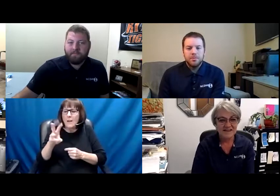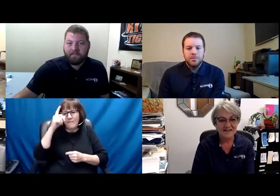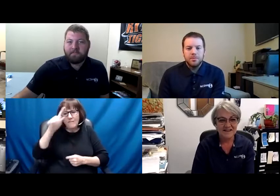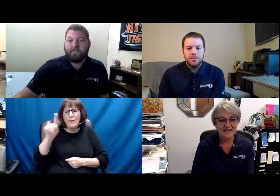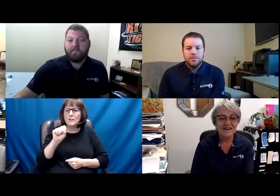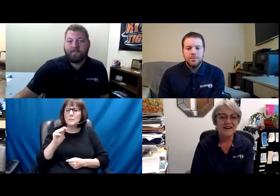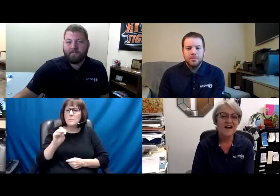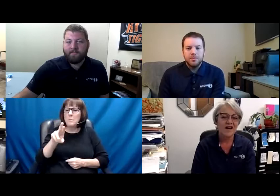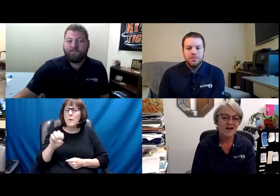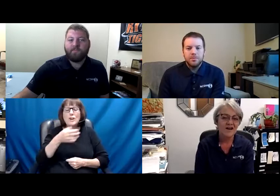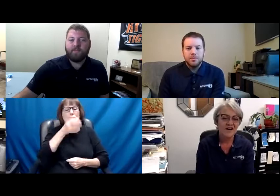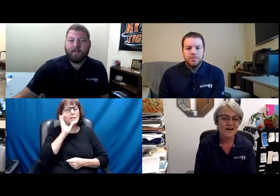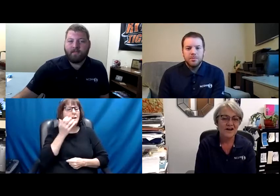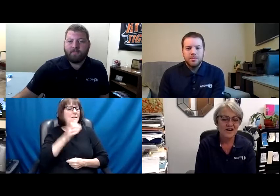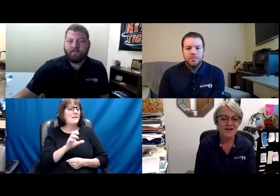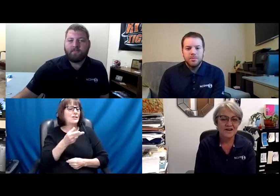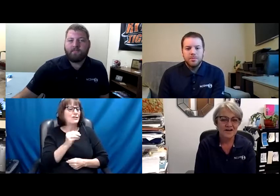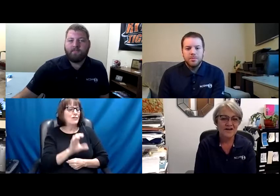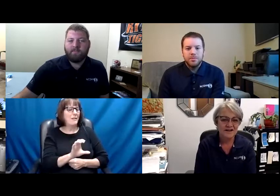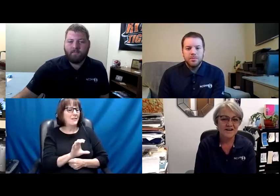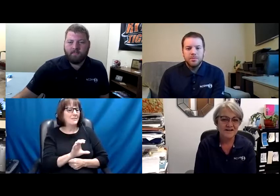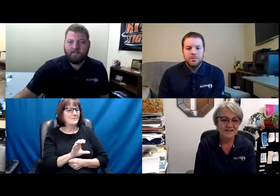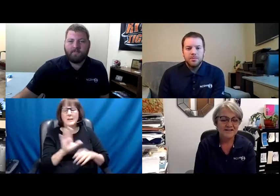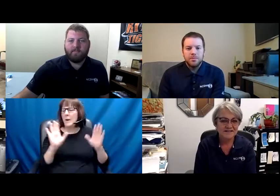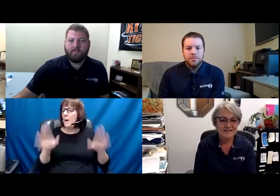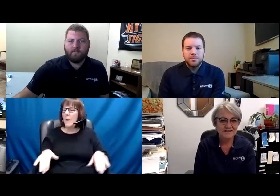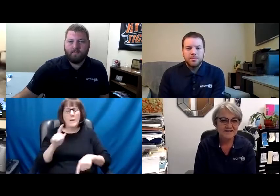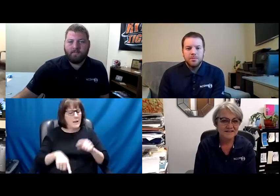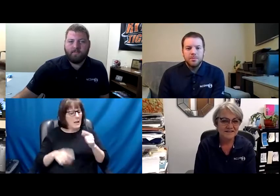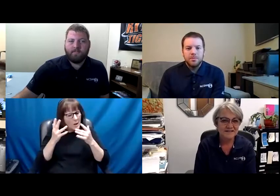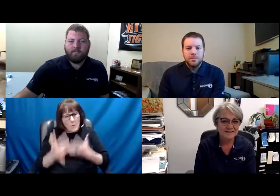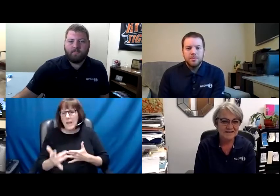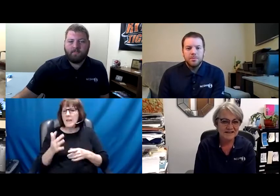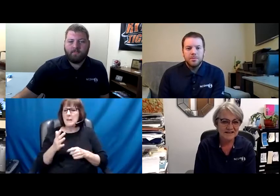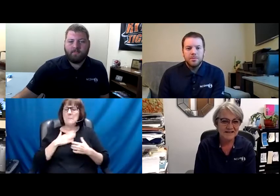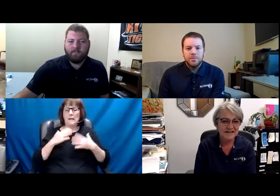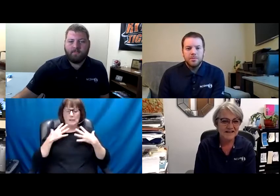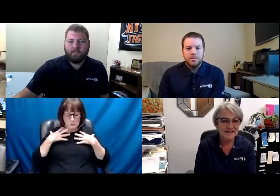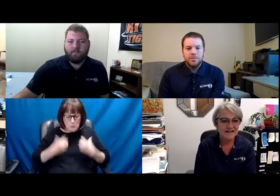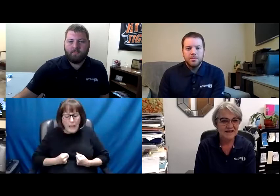and drinking hot chocolate. I can't wait to get out my sweaters, long-sleeve shirts